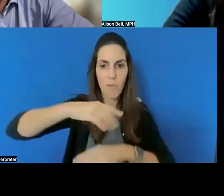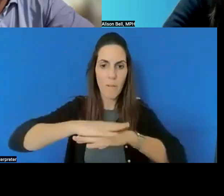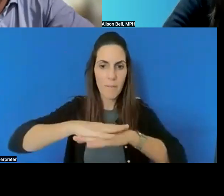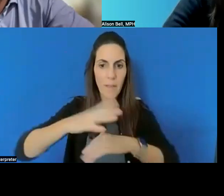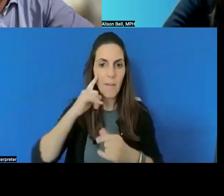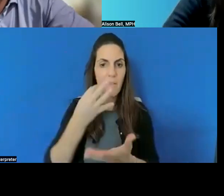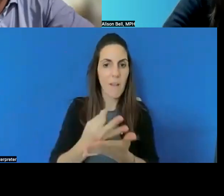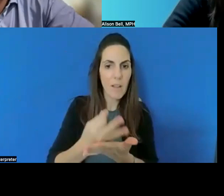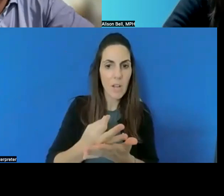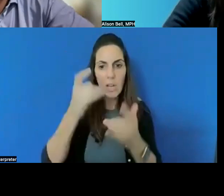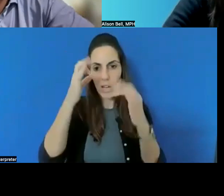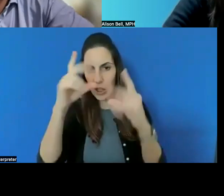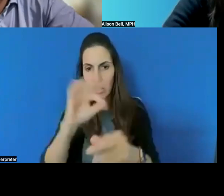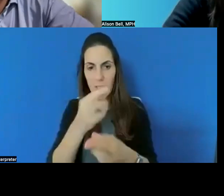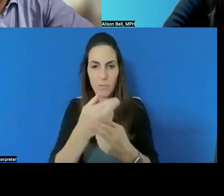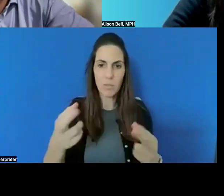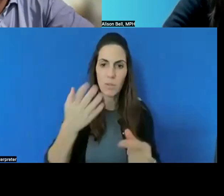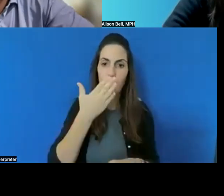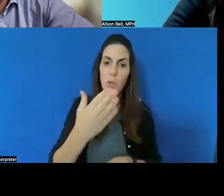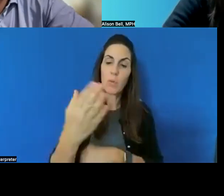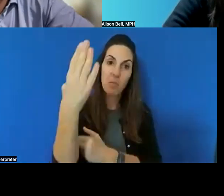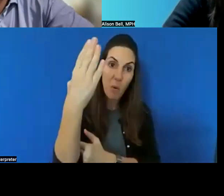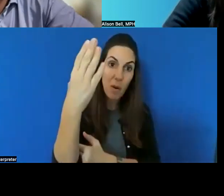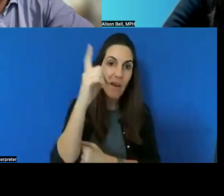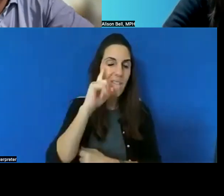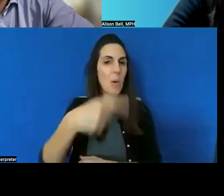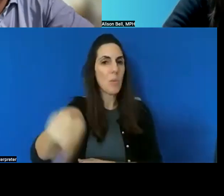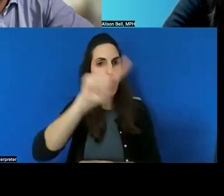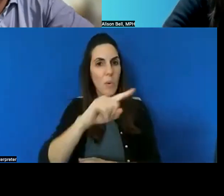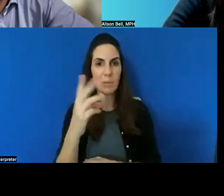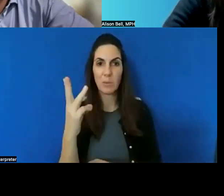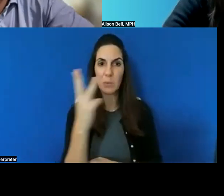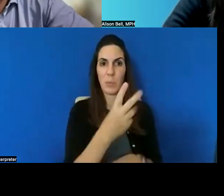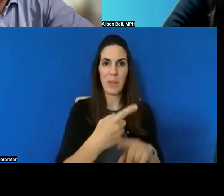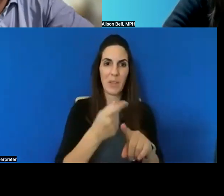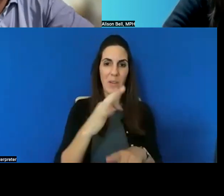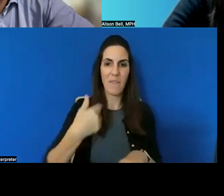resources good afternoon and or good morning to those that are west of us thank you for joining